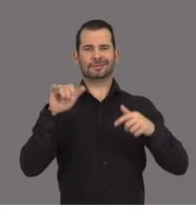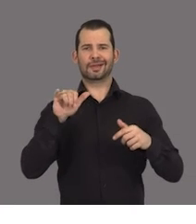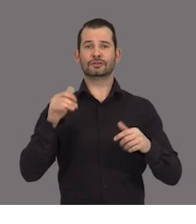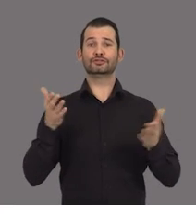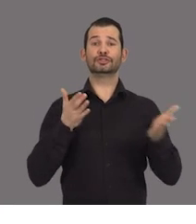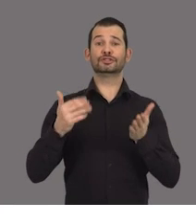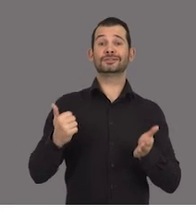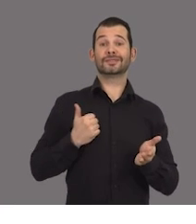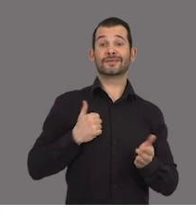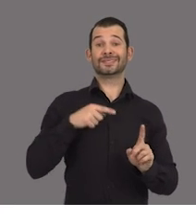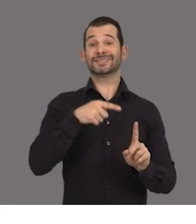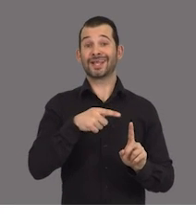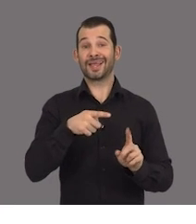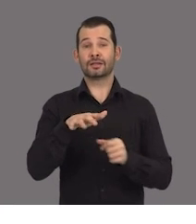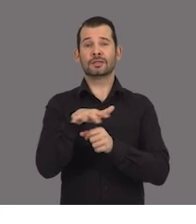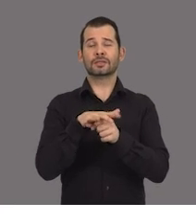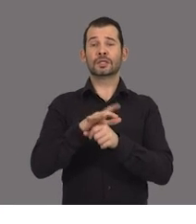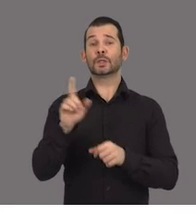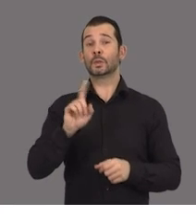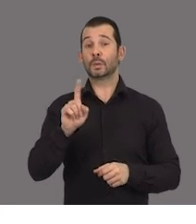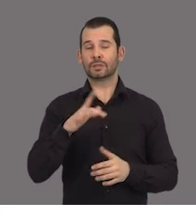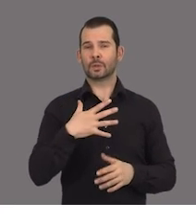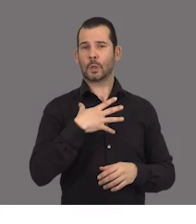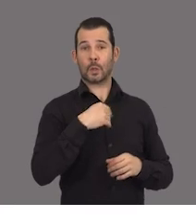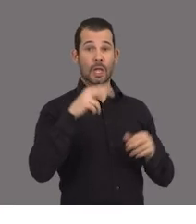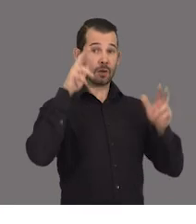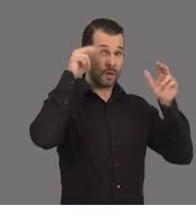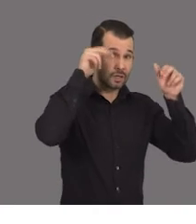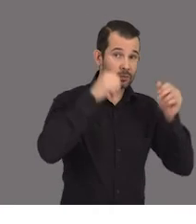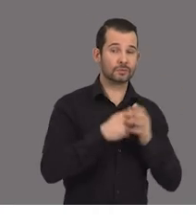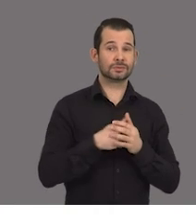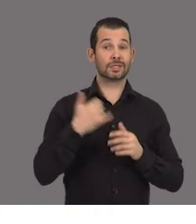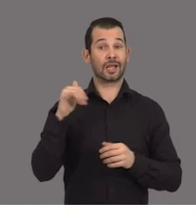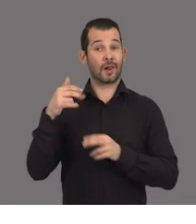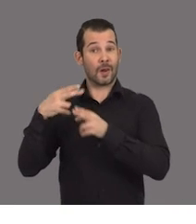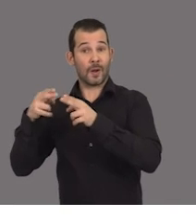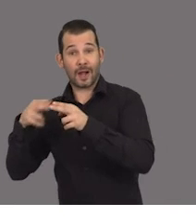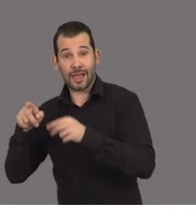as Service Canada, are located in Whitehorse, Yellowknife and Iqaluit.